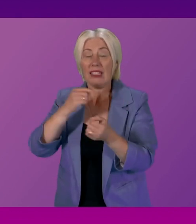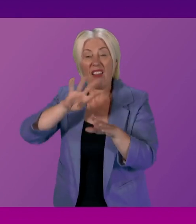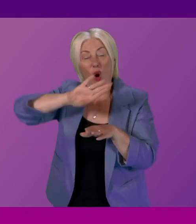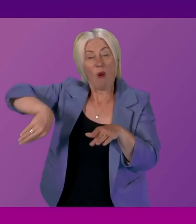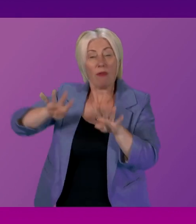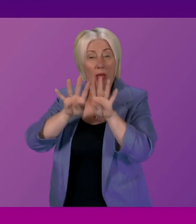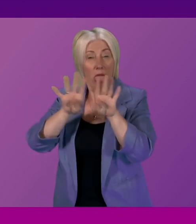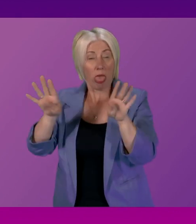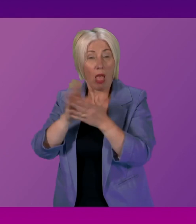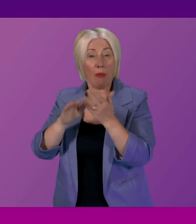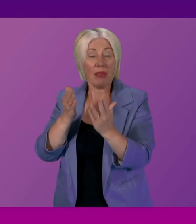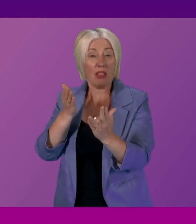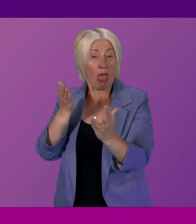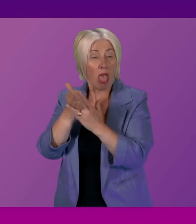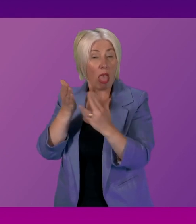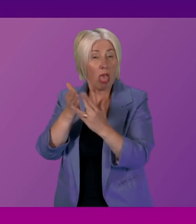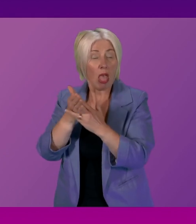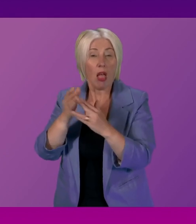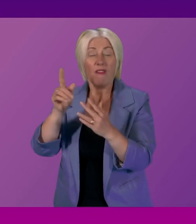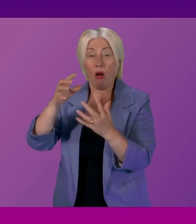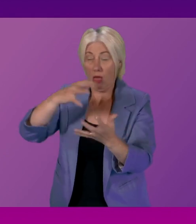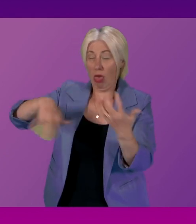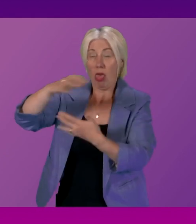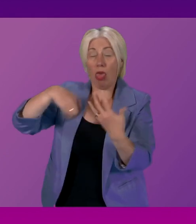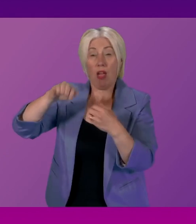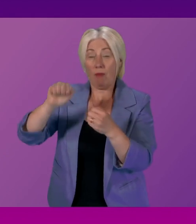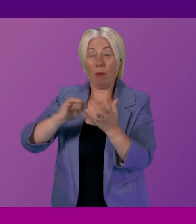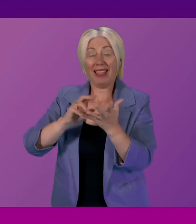in the independence of the judiciary by this SNP Government.